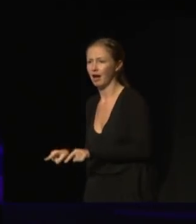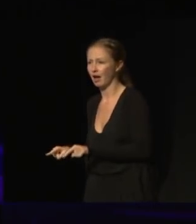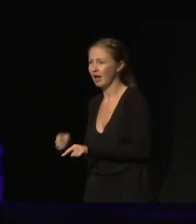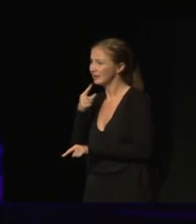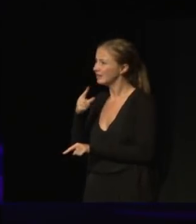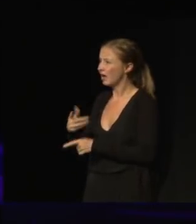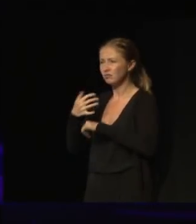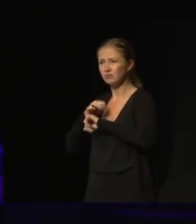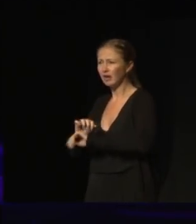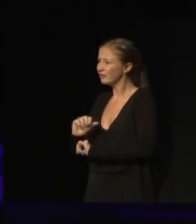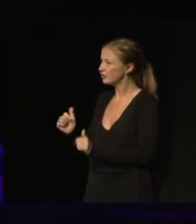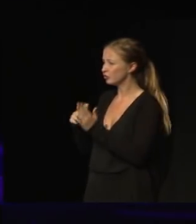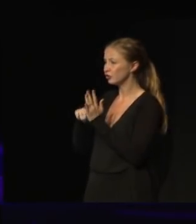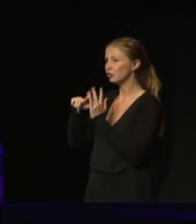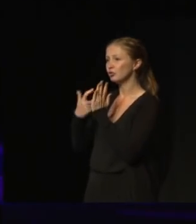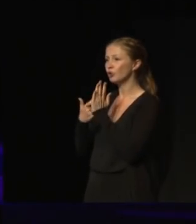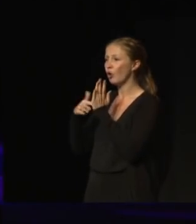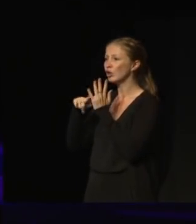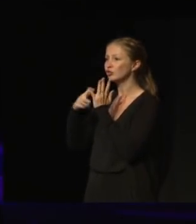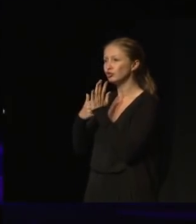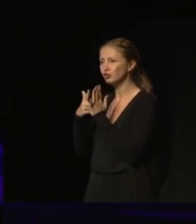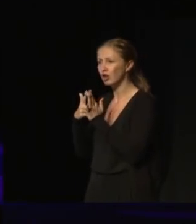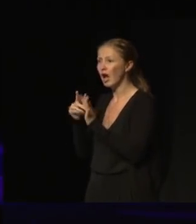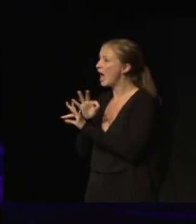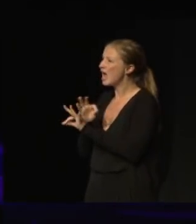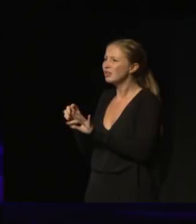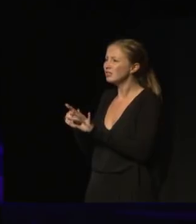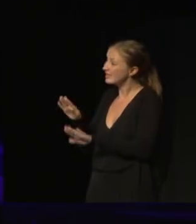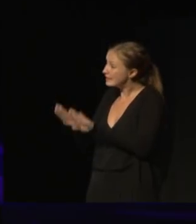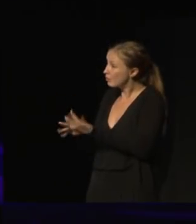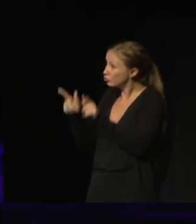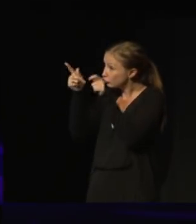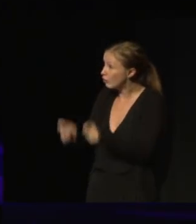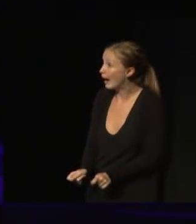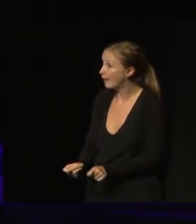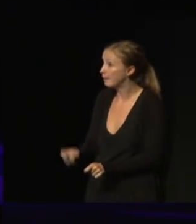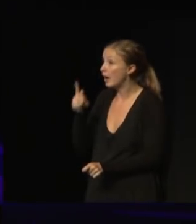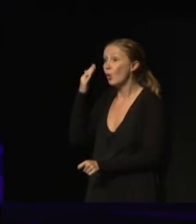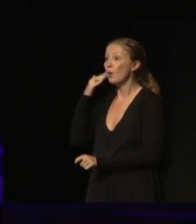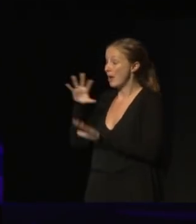Kind of suggesting that it's not entirely unlike rape as women were forcibly held down with things inserted inside them.